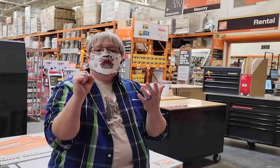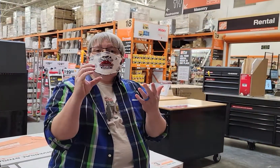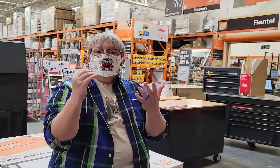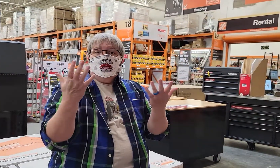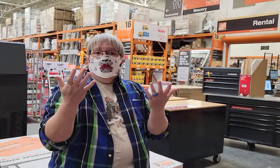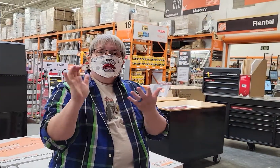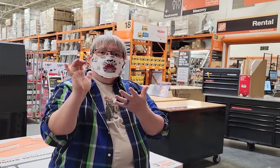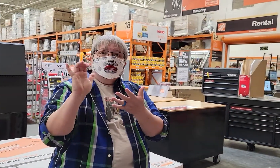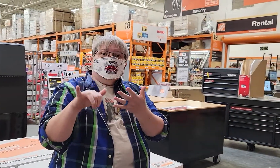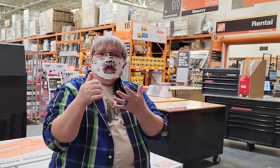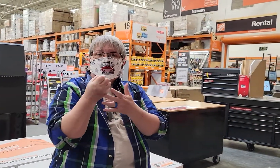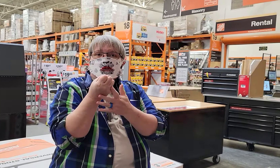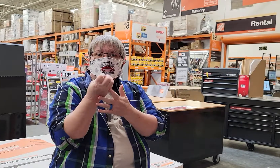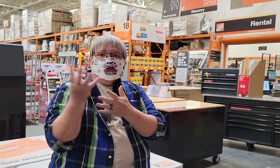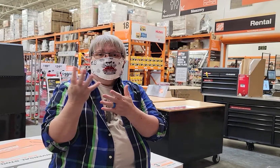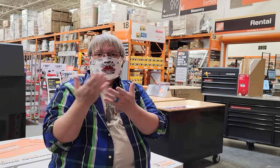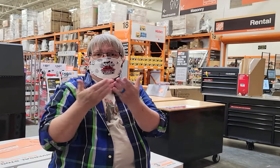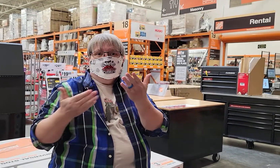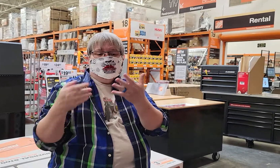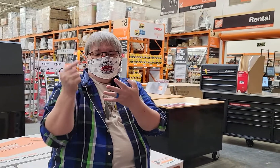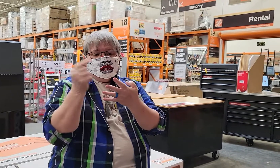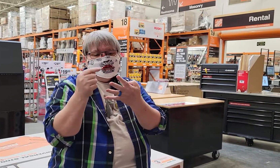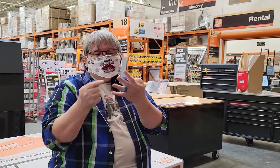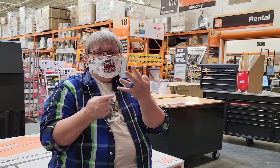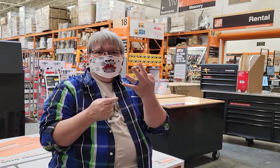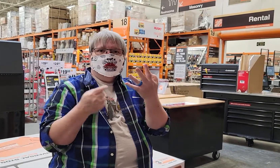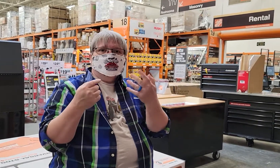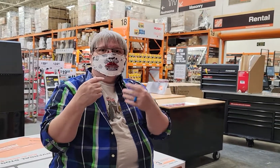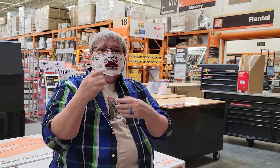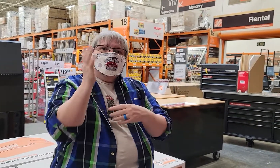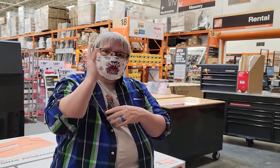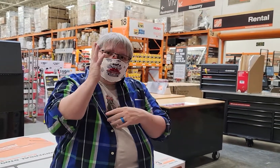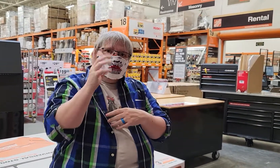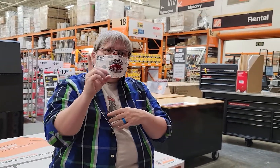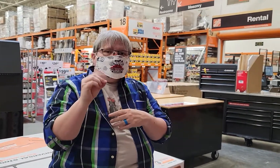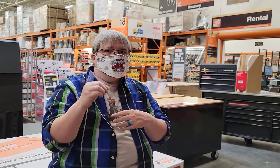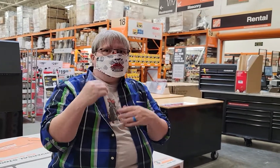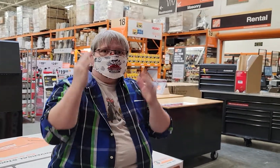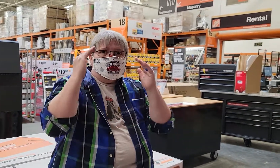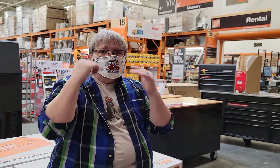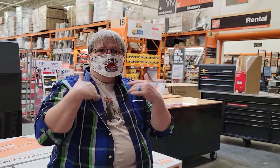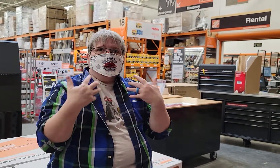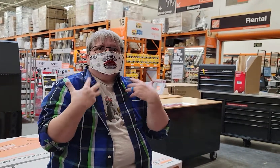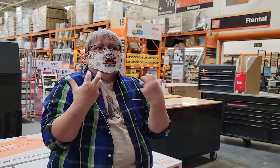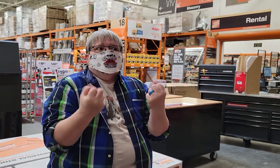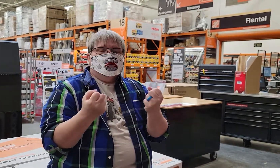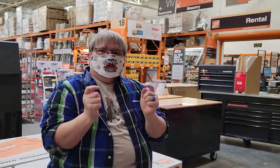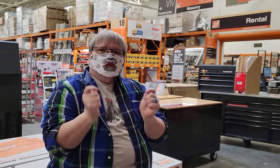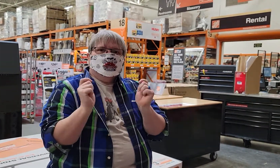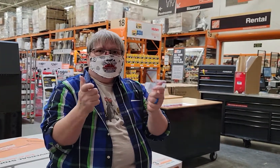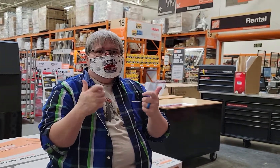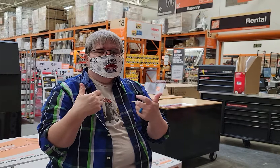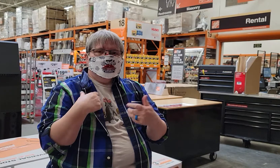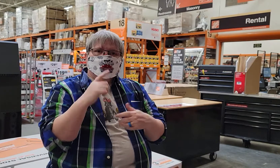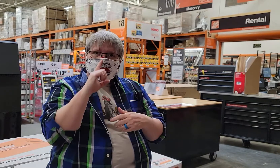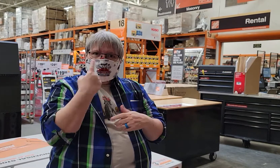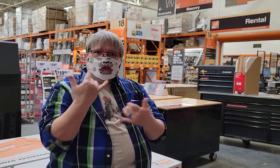So that's a few things uh that we will do as soon as I recover, and hopefully quickly because